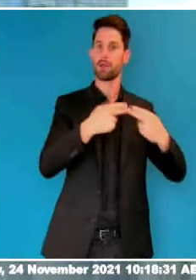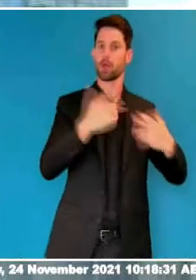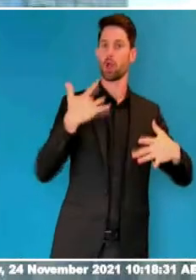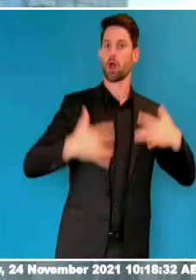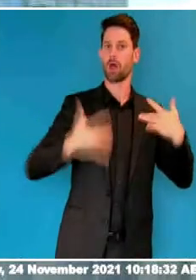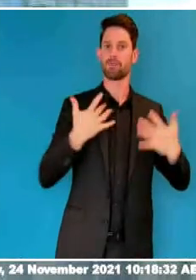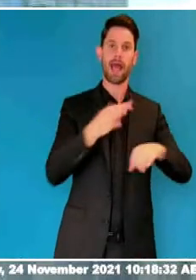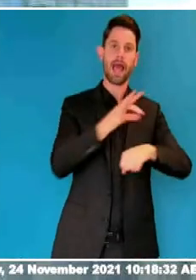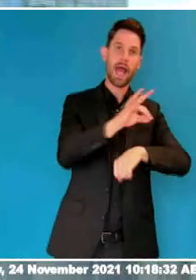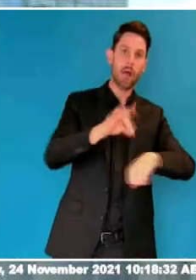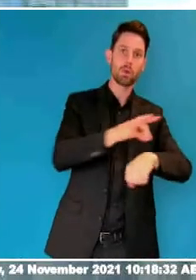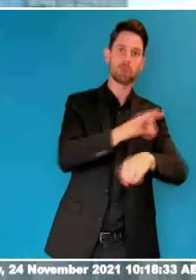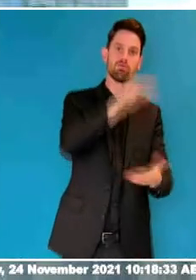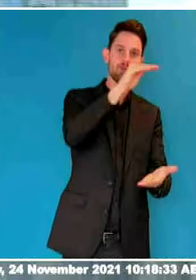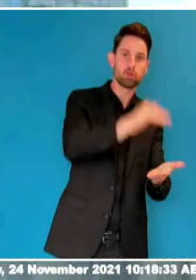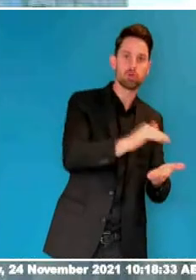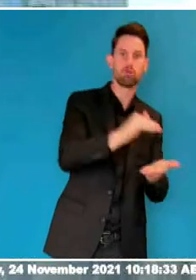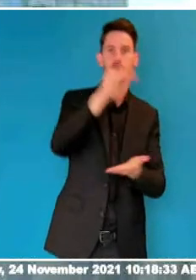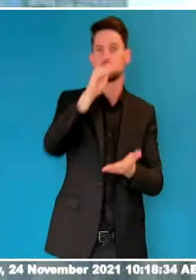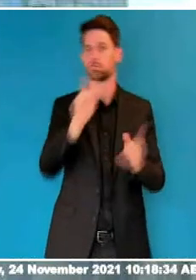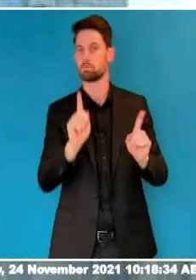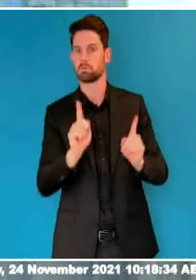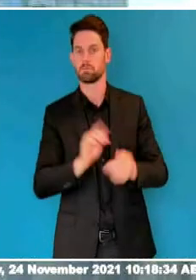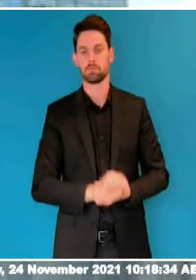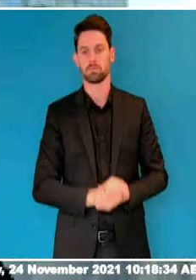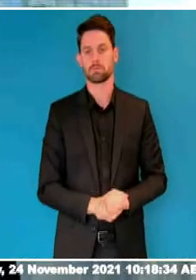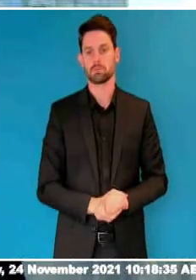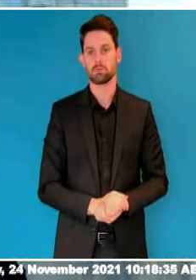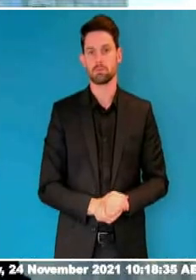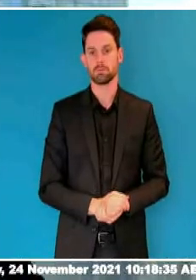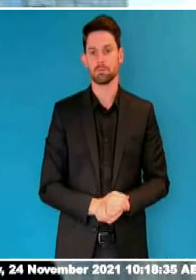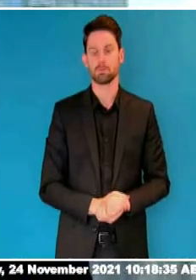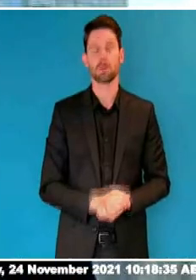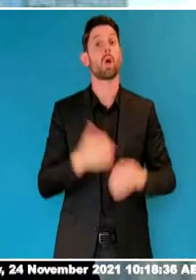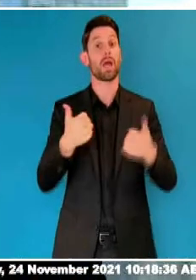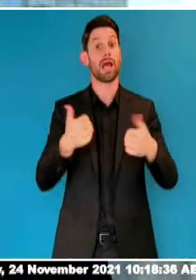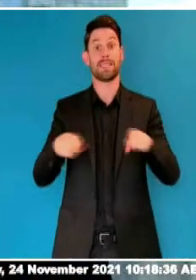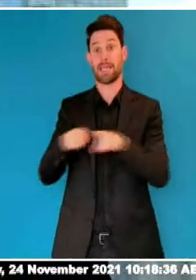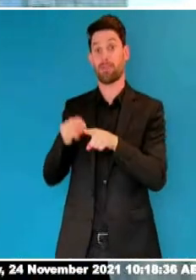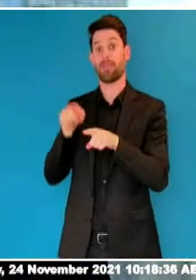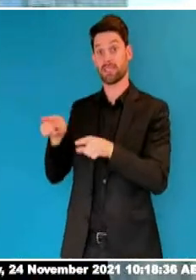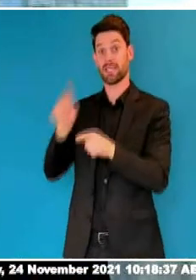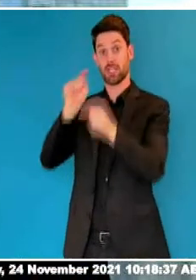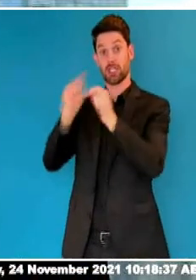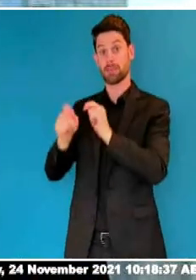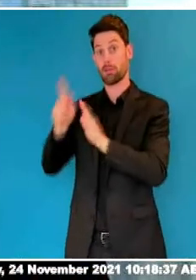In that policy in Section 1 again, paragraph 3, it states that